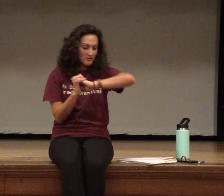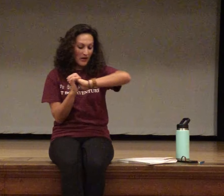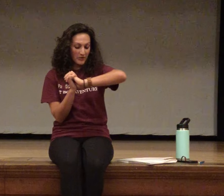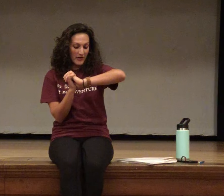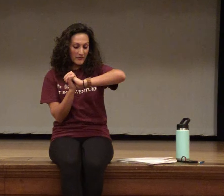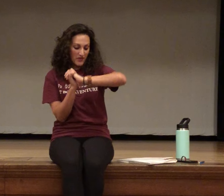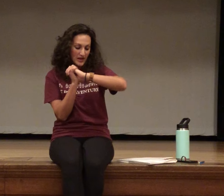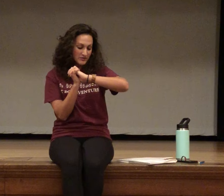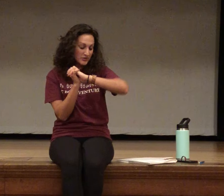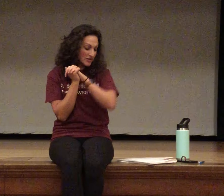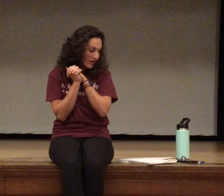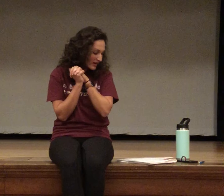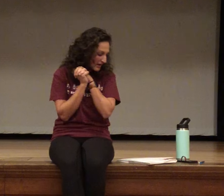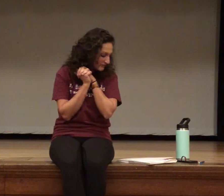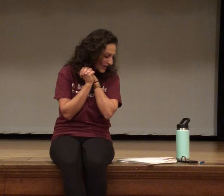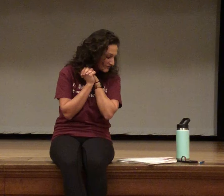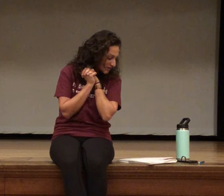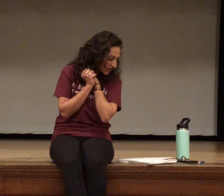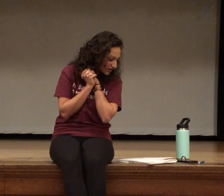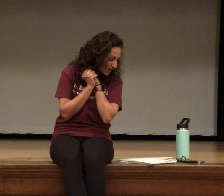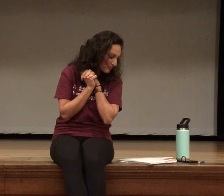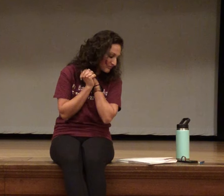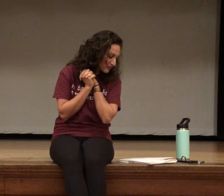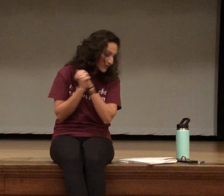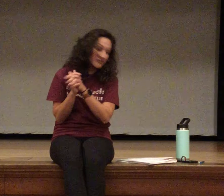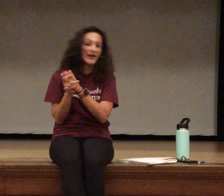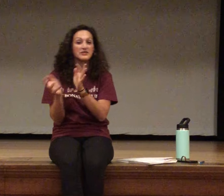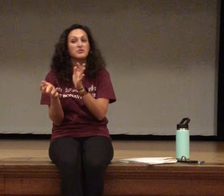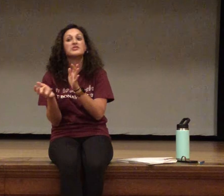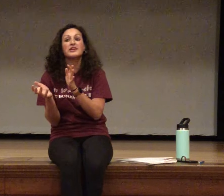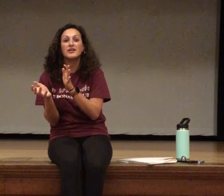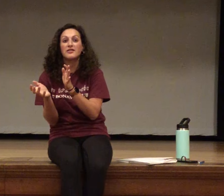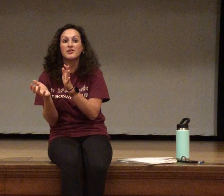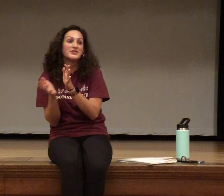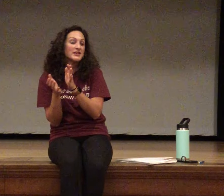um wow we're like flying through this all I have left are um fun facts we'll just get into those